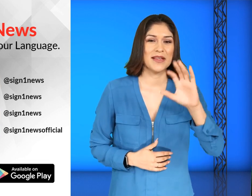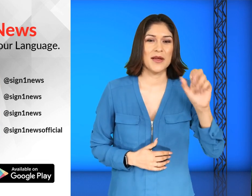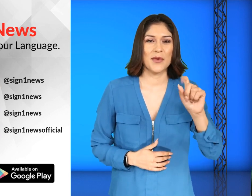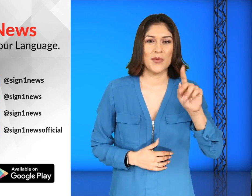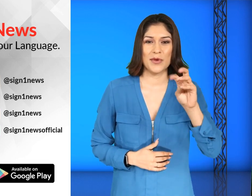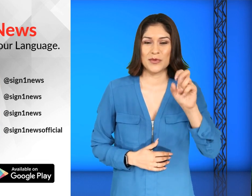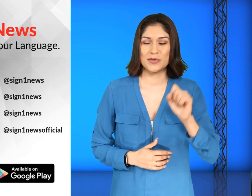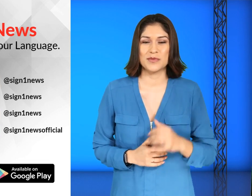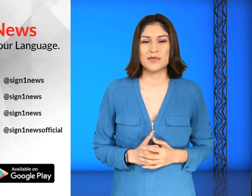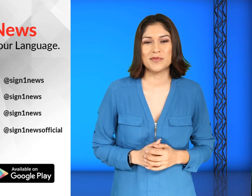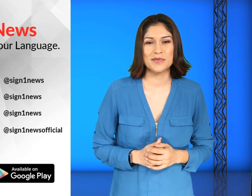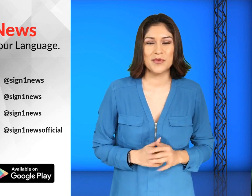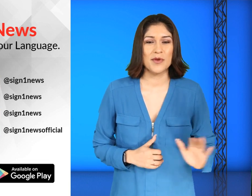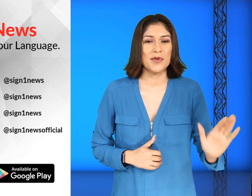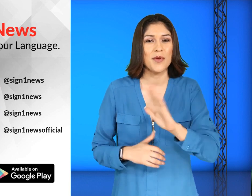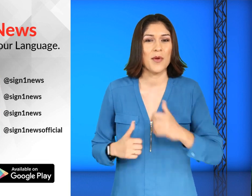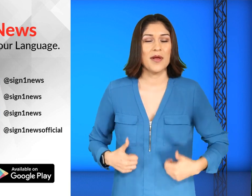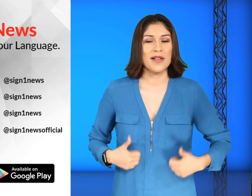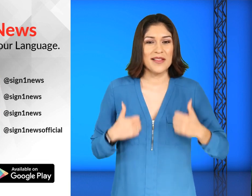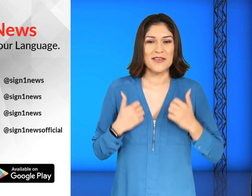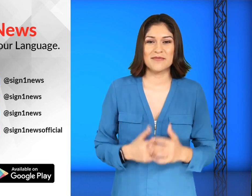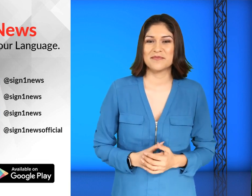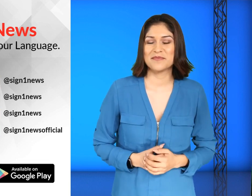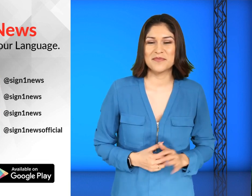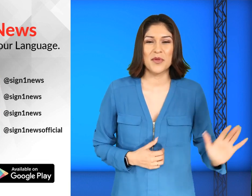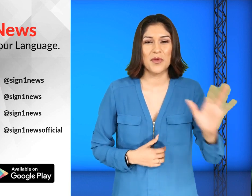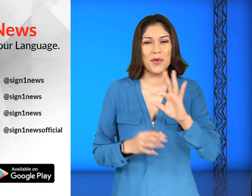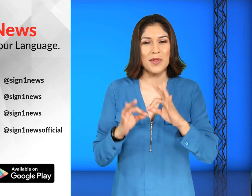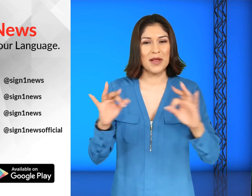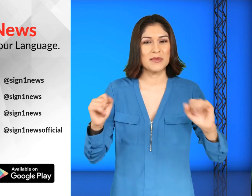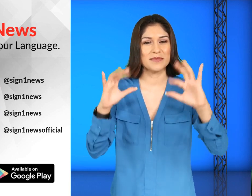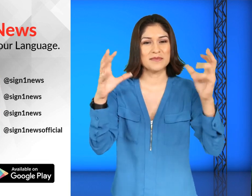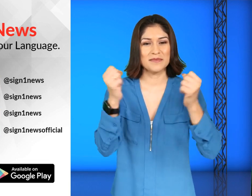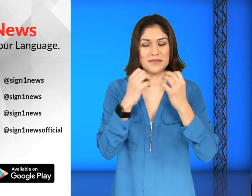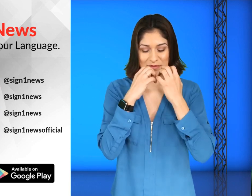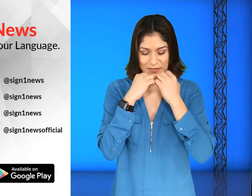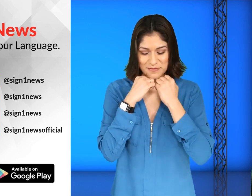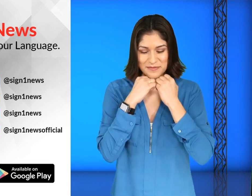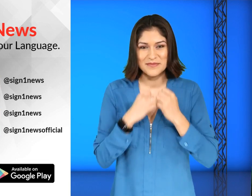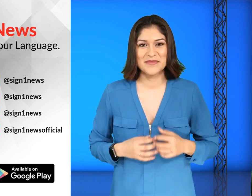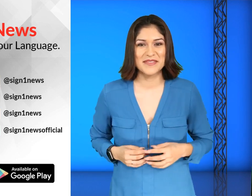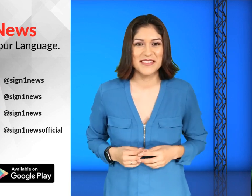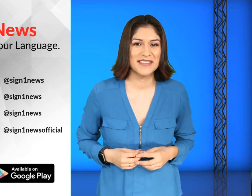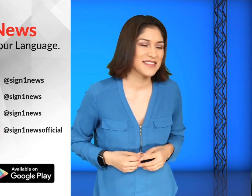Sign1News. Your life. Your language.